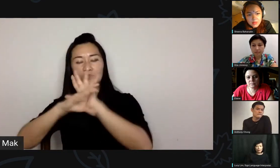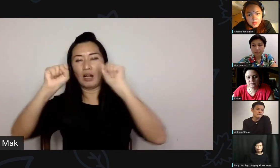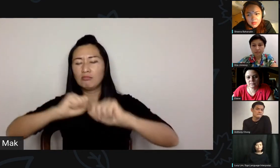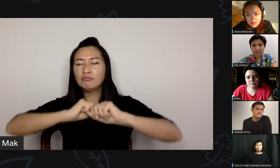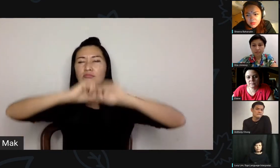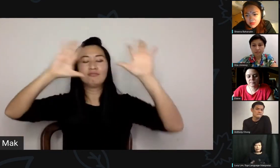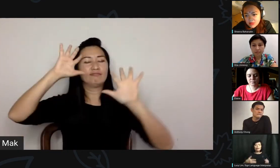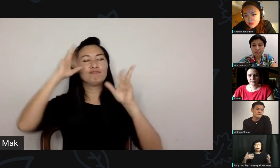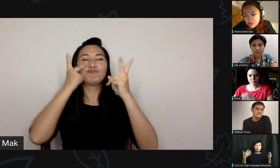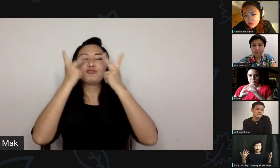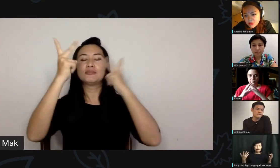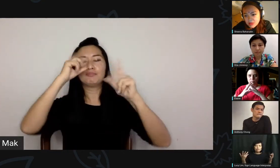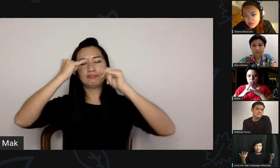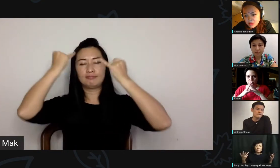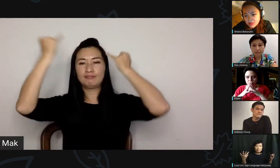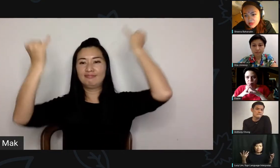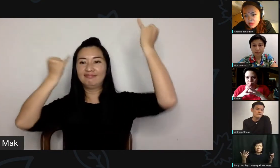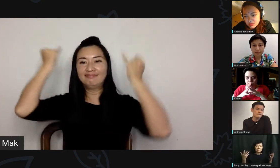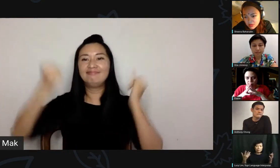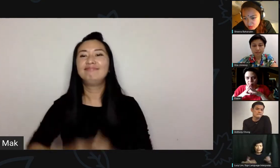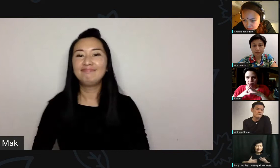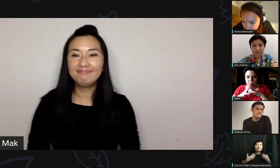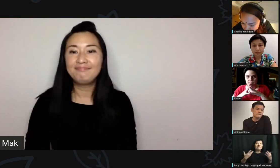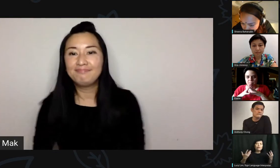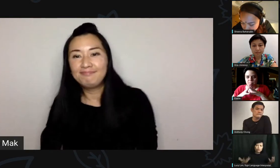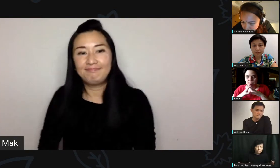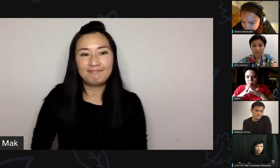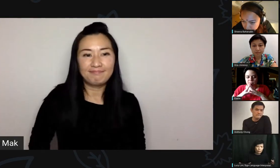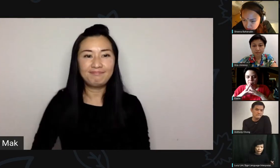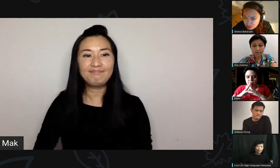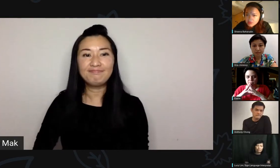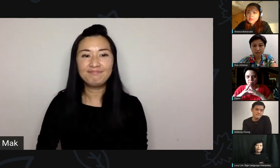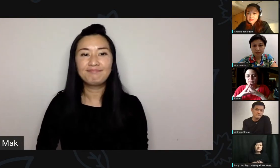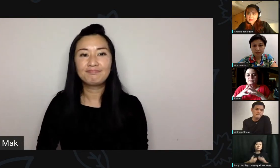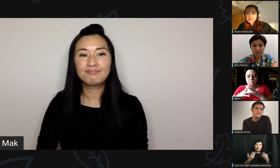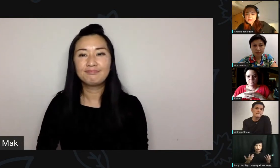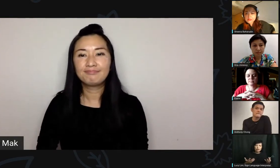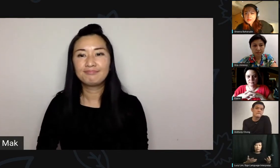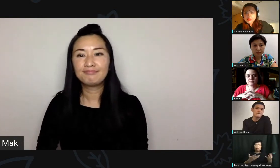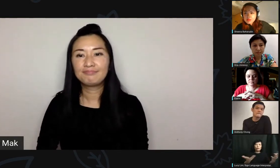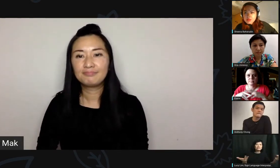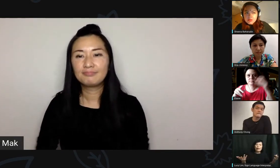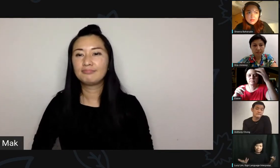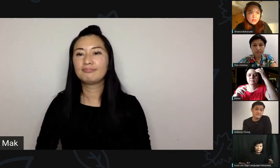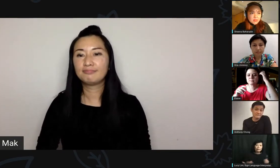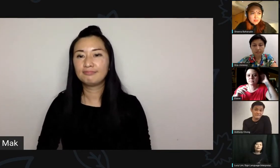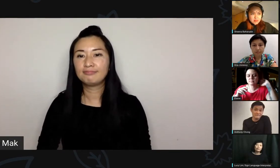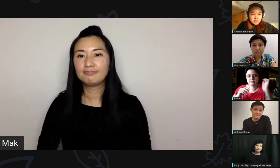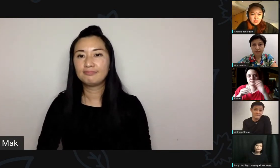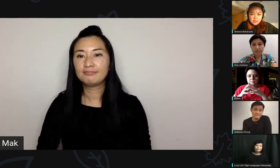like you know, like the, it’s a visual way of expressing of what’s happening here.